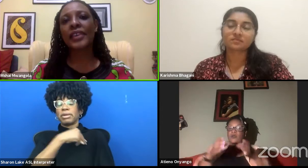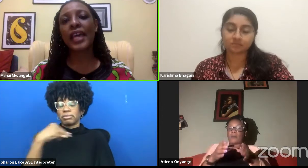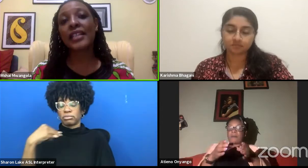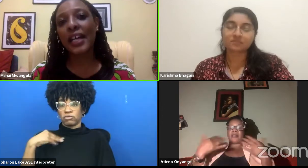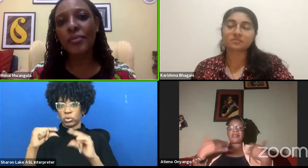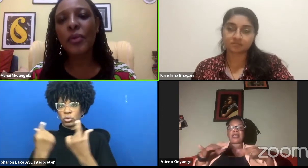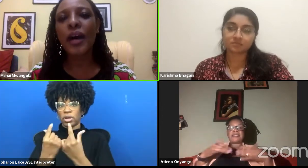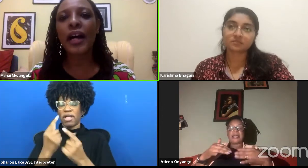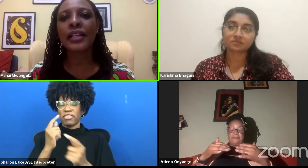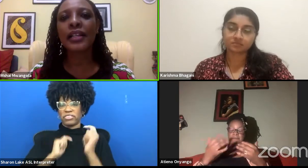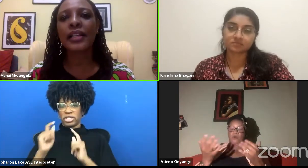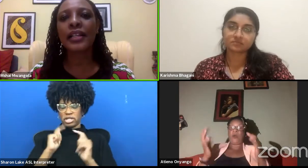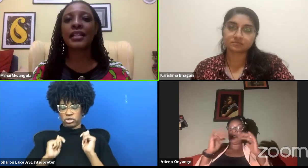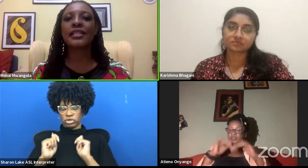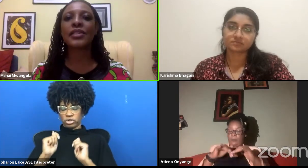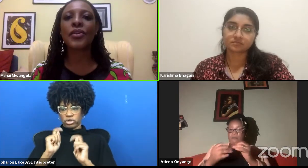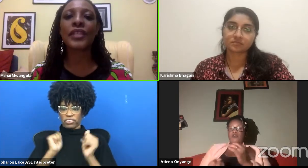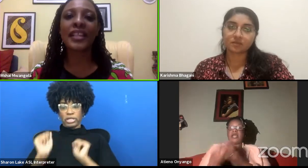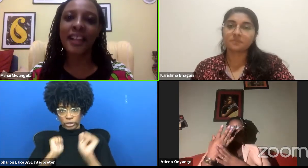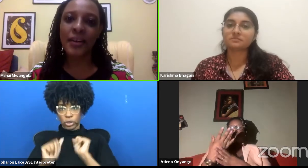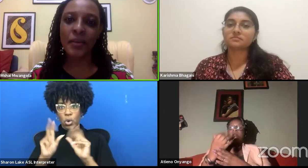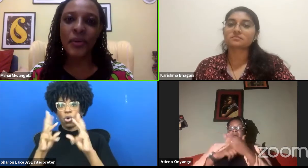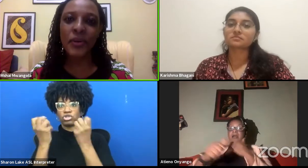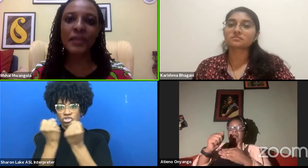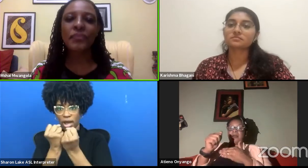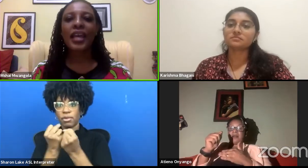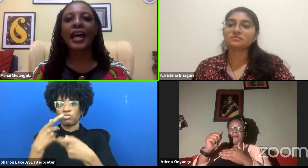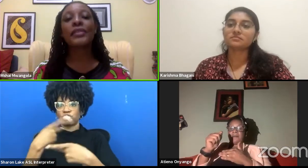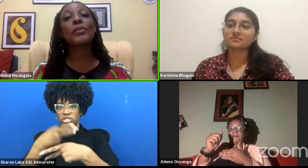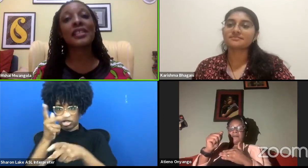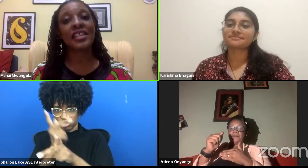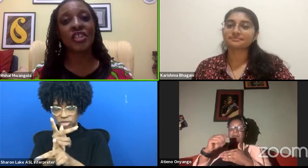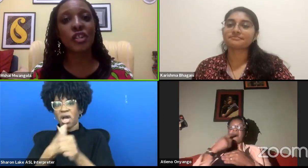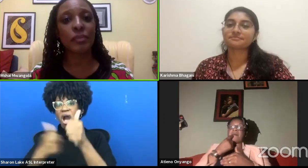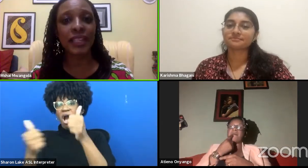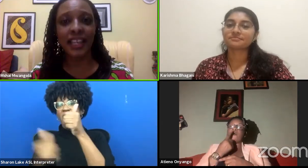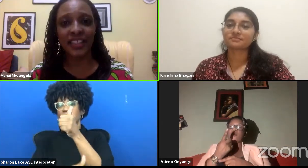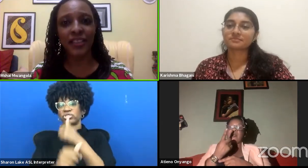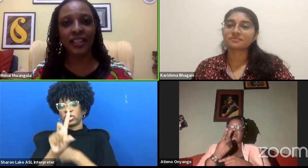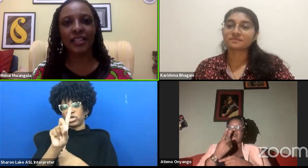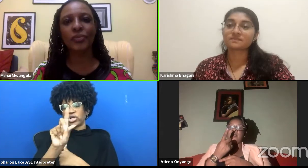At that time, we were under the presidency of Daniel arap Moi. And there was censorship in Kenyan theater